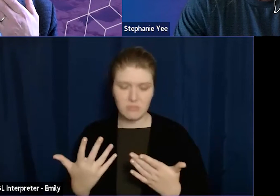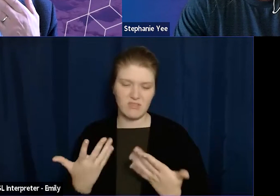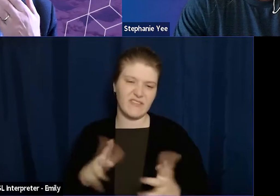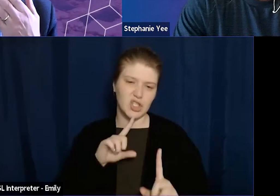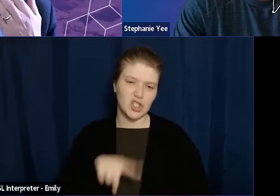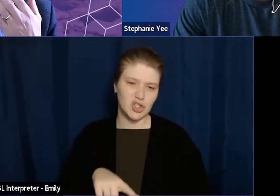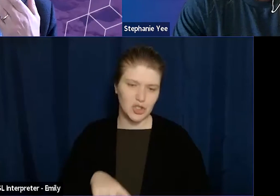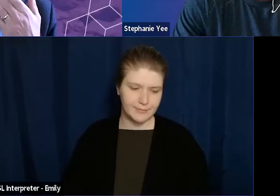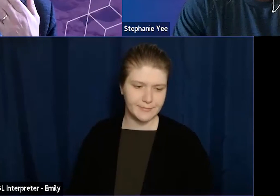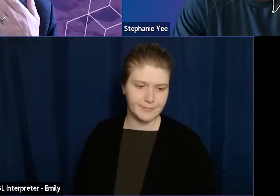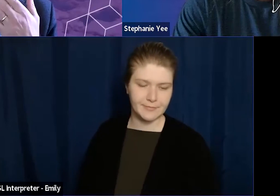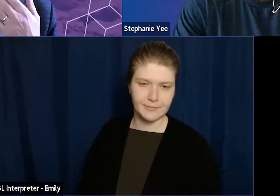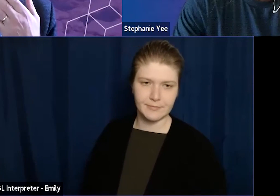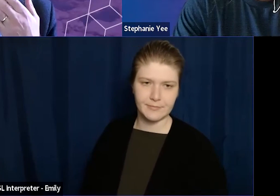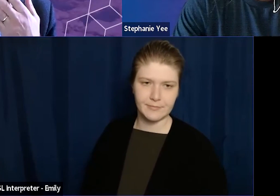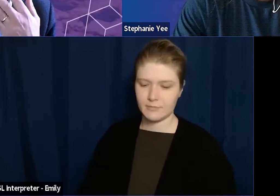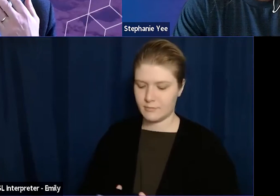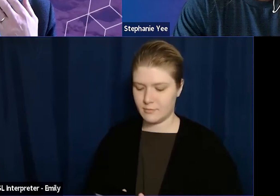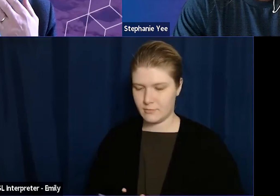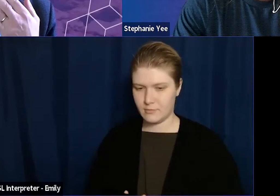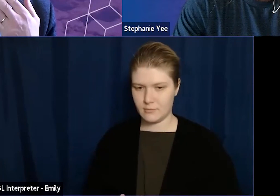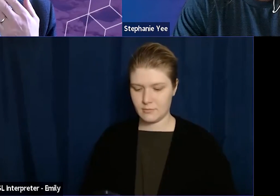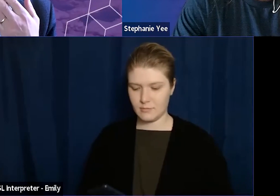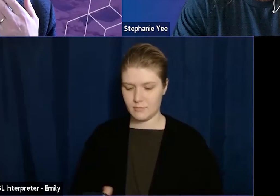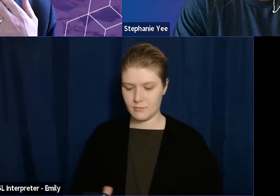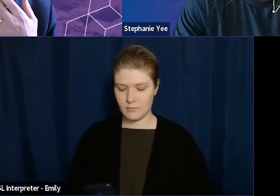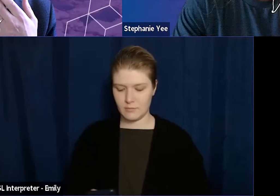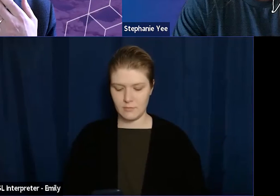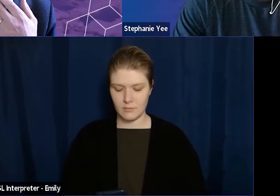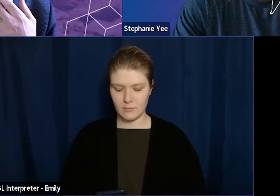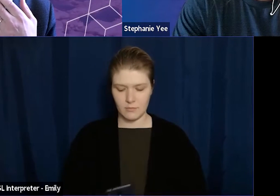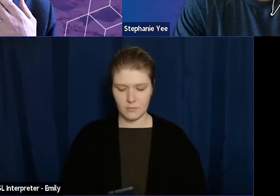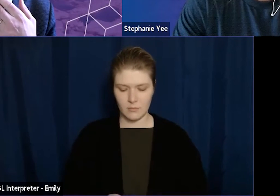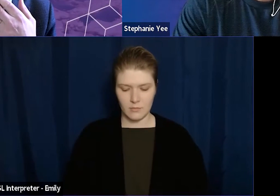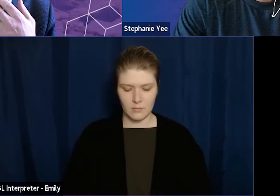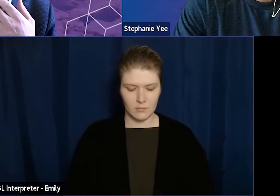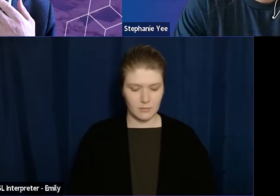The question is, will the Q&As be available for future reference from this webinar?